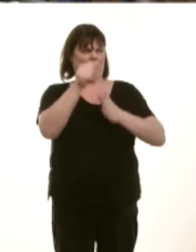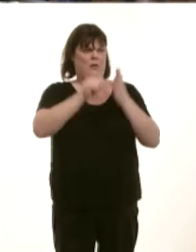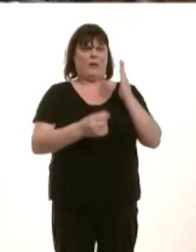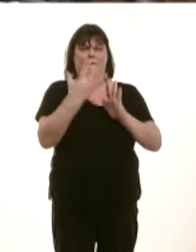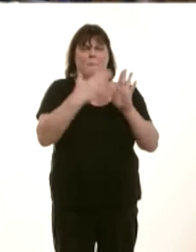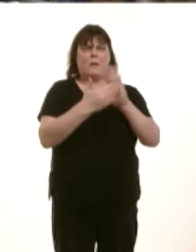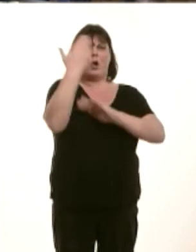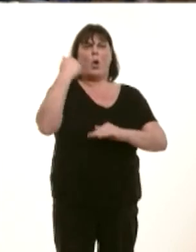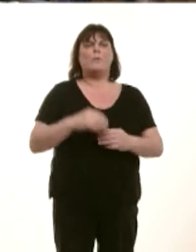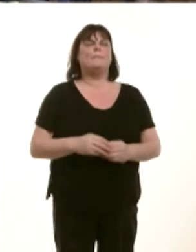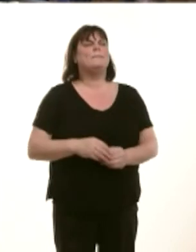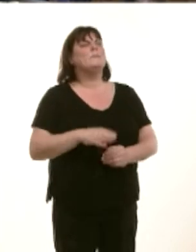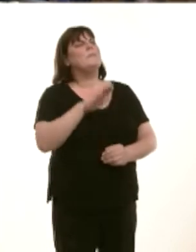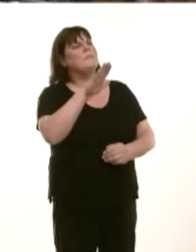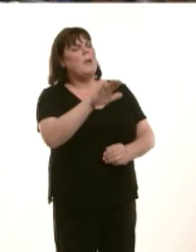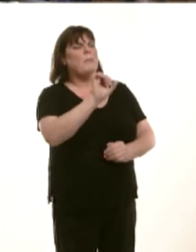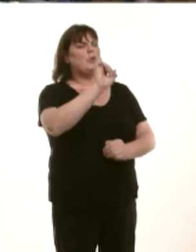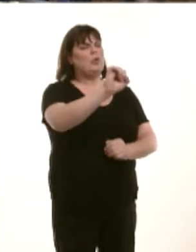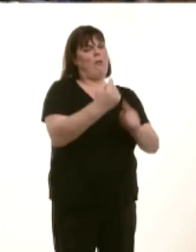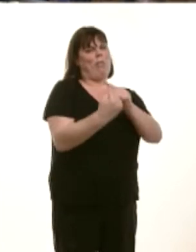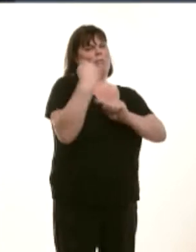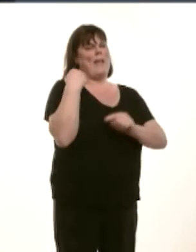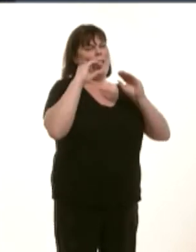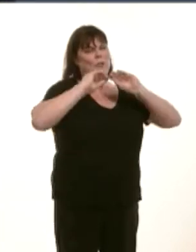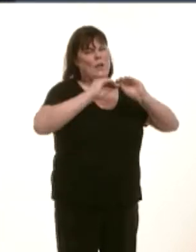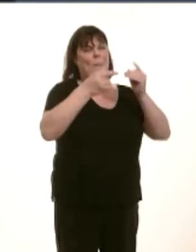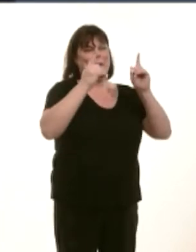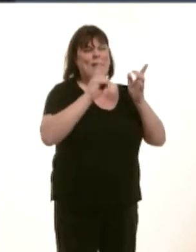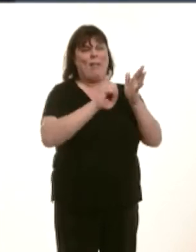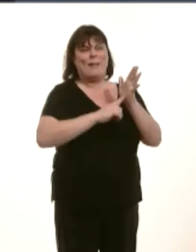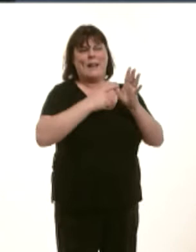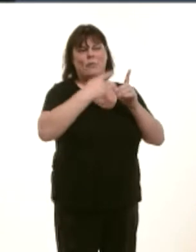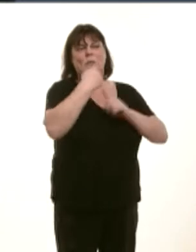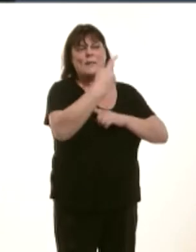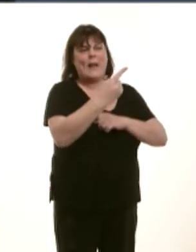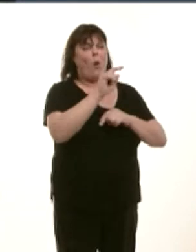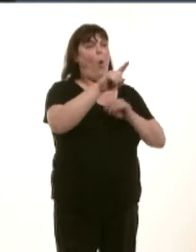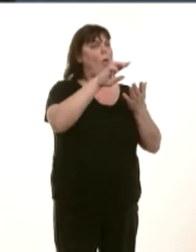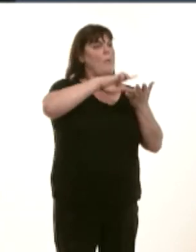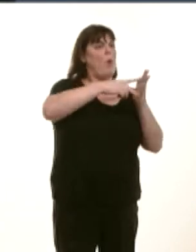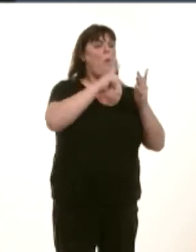education Minister said that that programme would be transformational. Two years later,